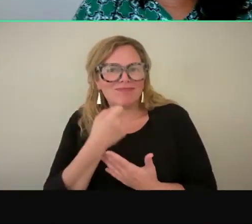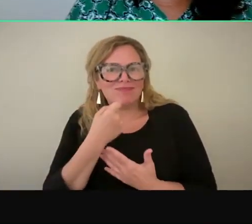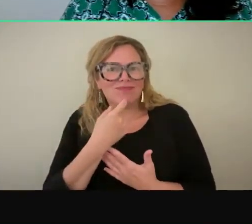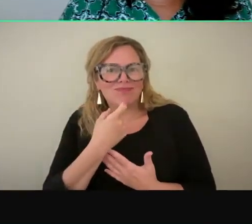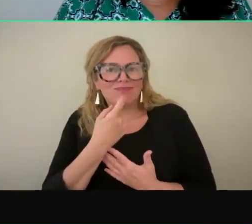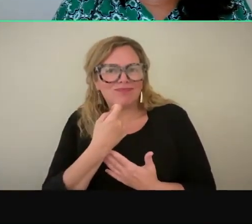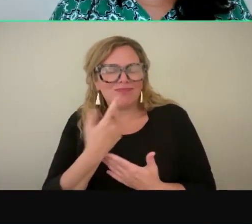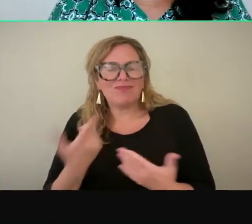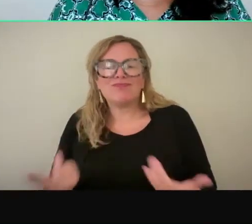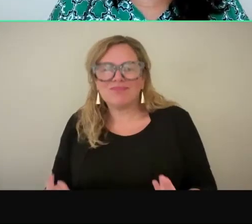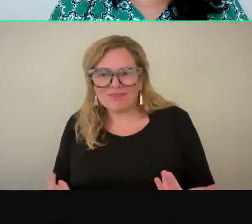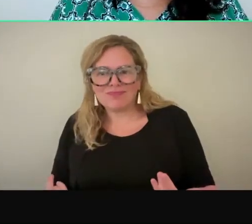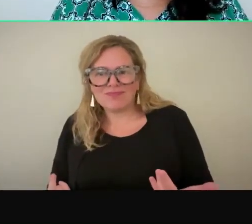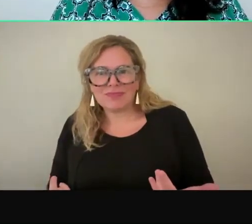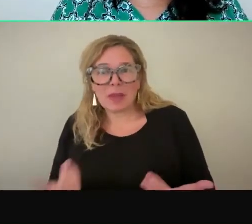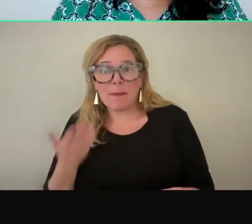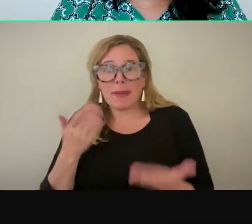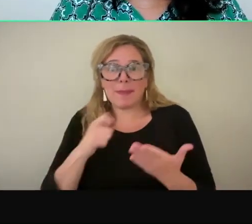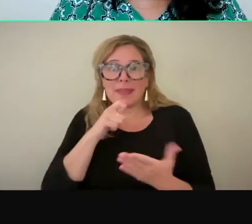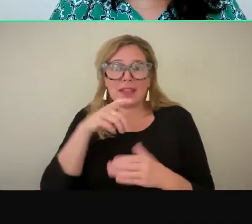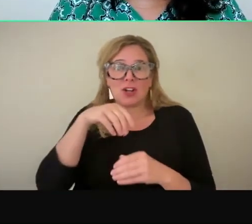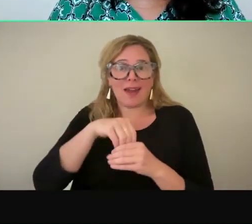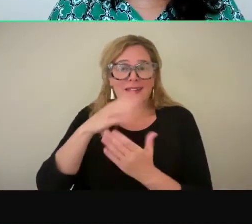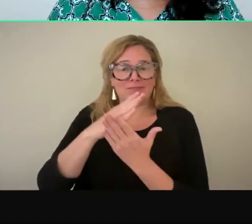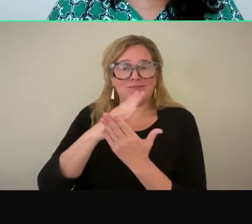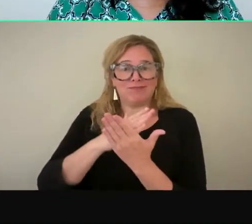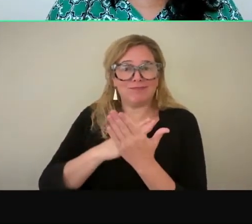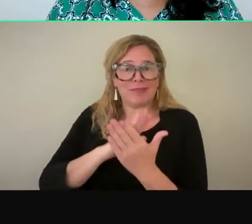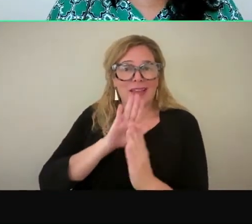aren't listed in the electronic health record. If you're doing a video visit into the home,